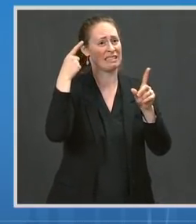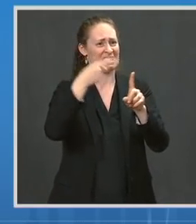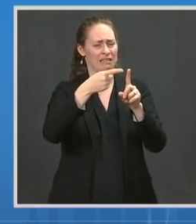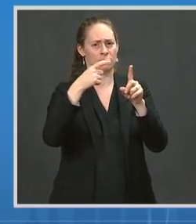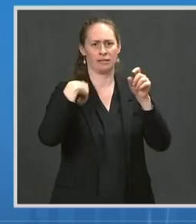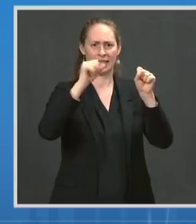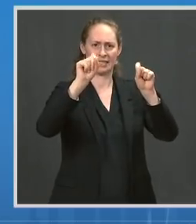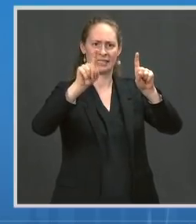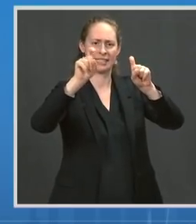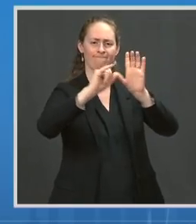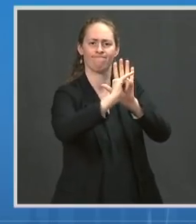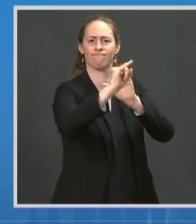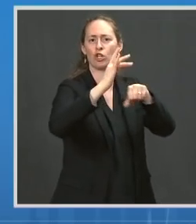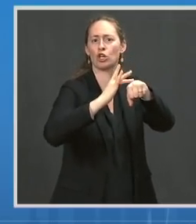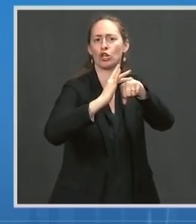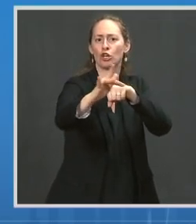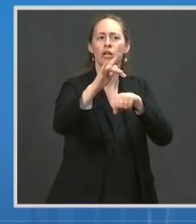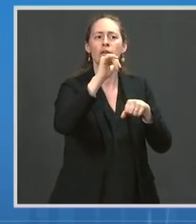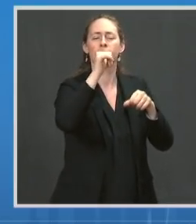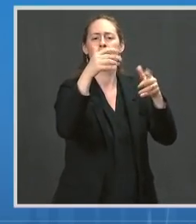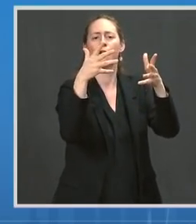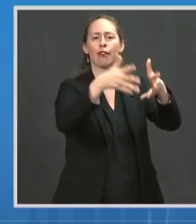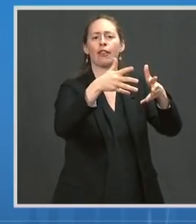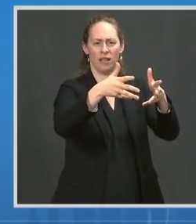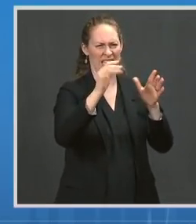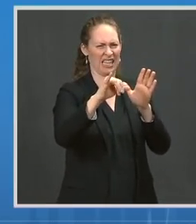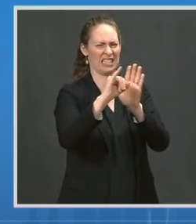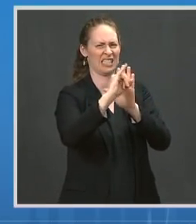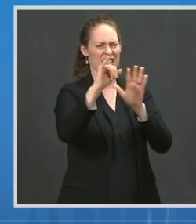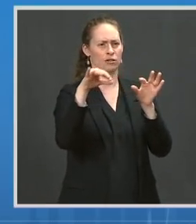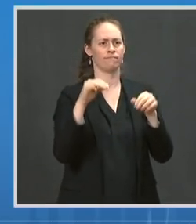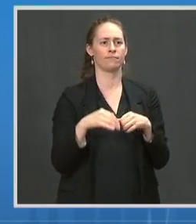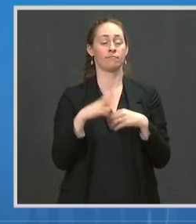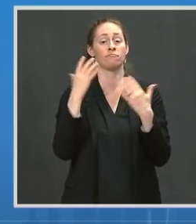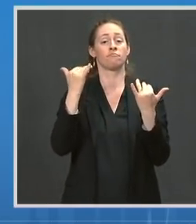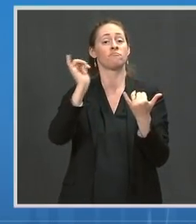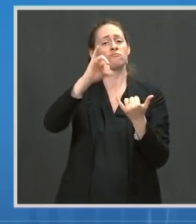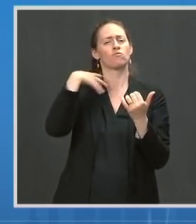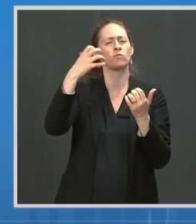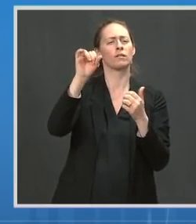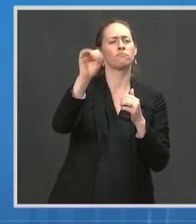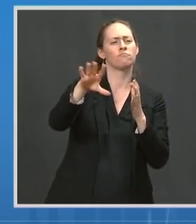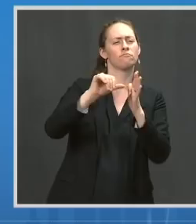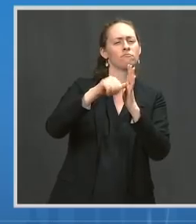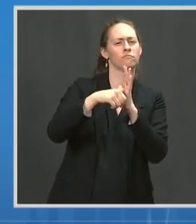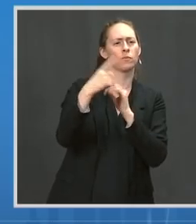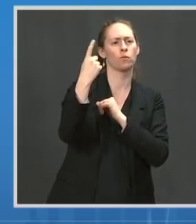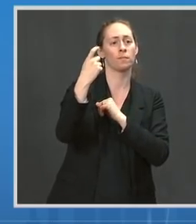I have one further announcement. Today, we're announcing another federally-run mass vaccination site